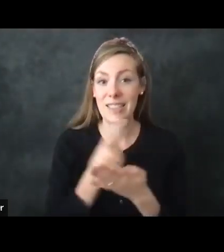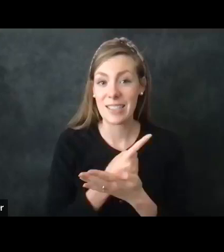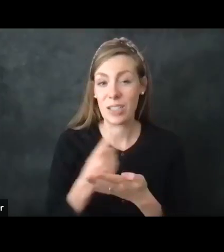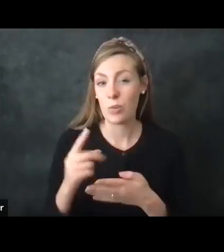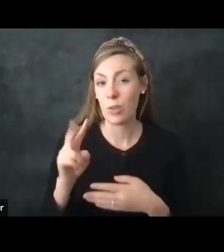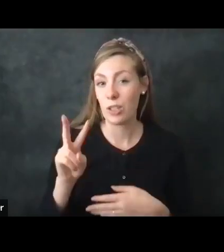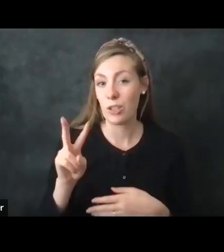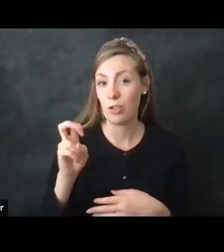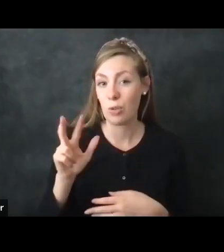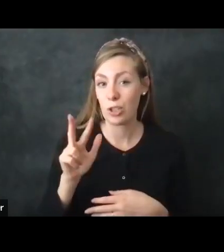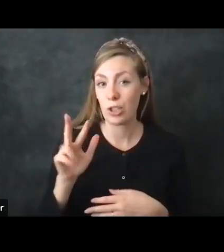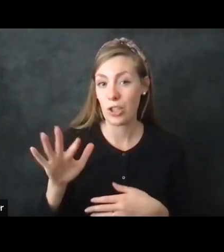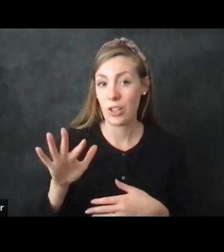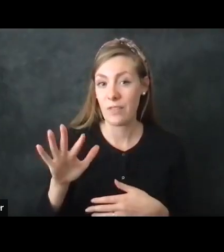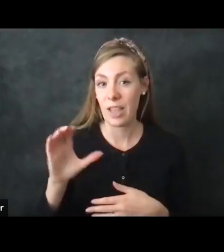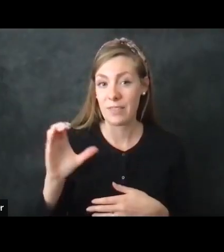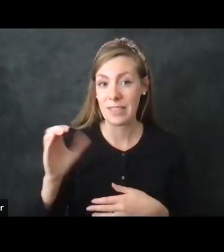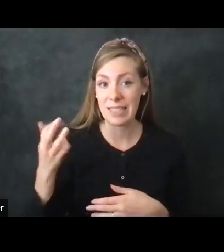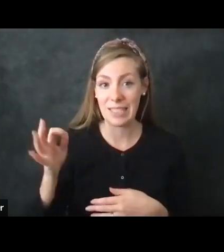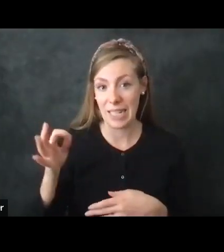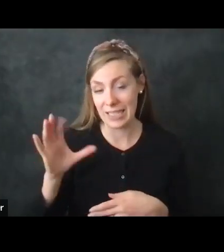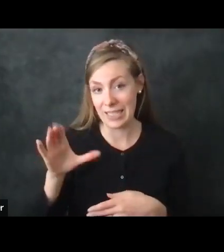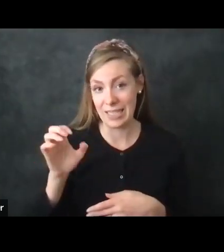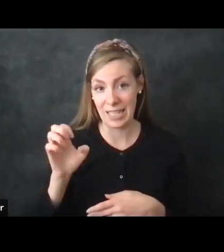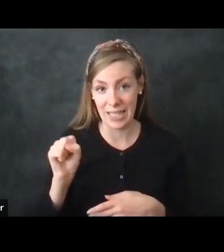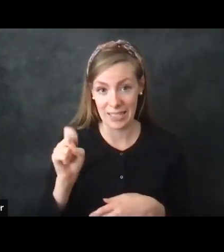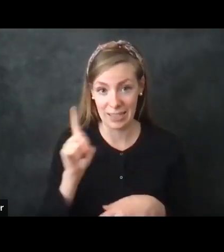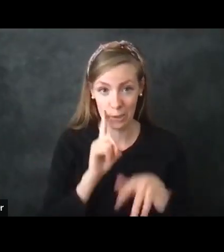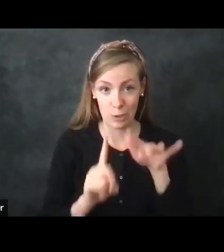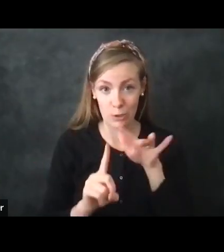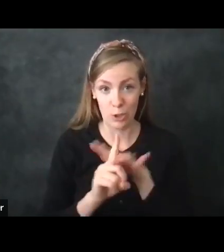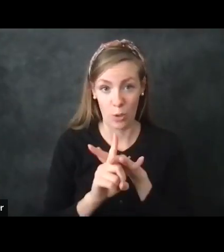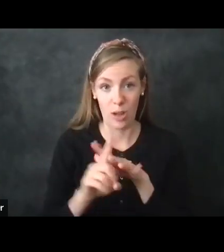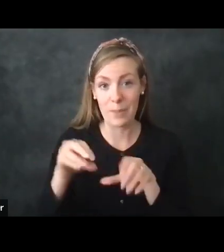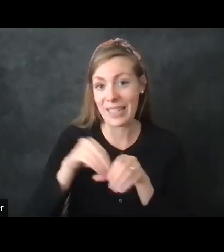COVID-19 cases in some mechanic schools since classes started in August.